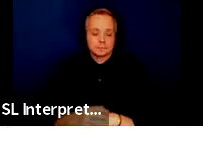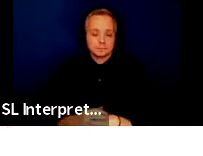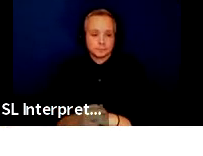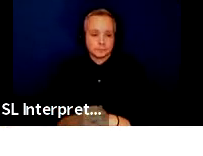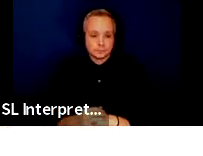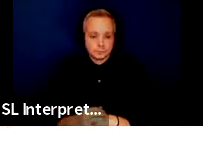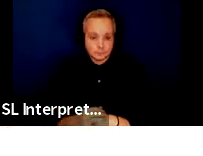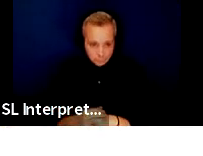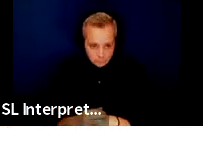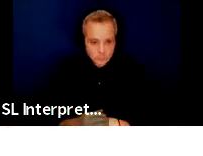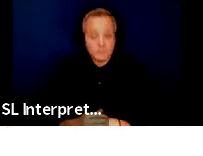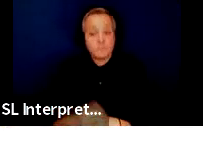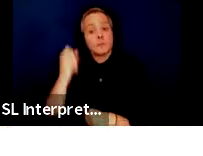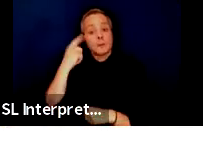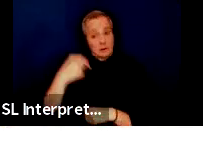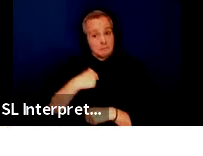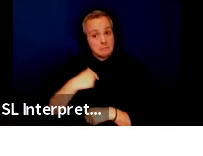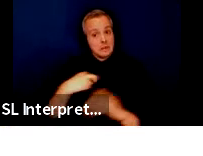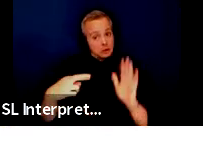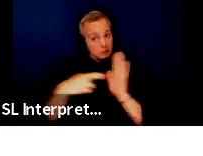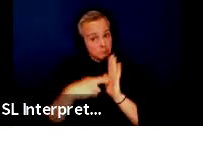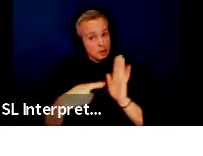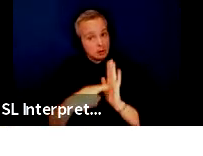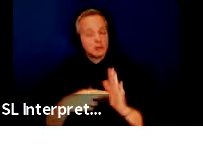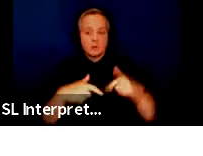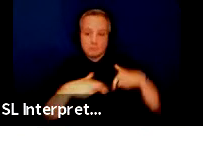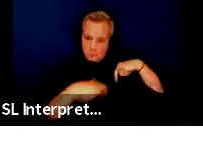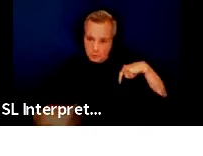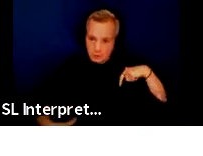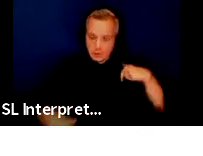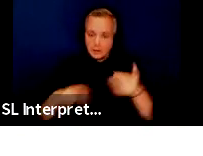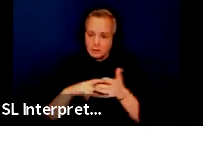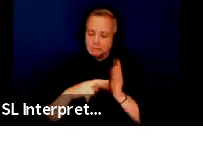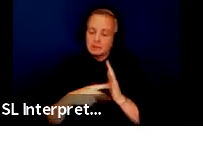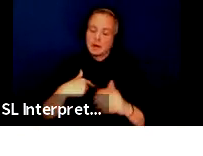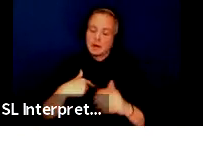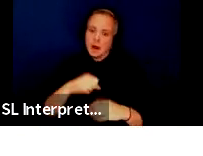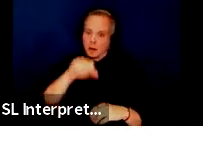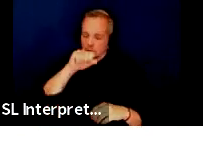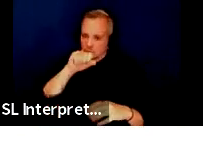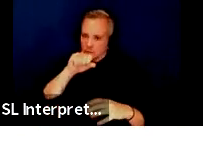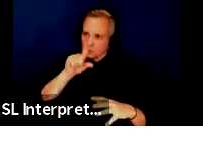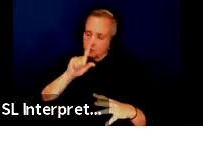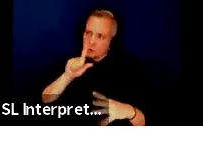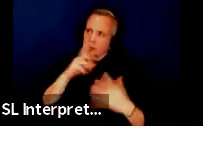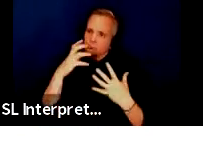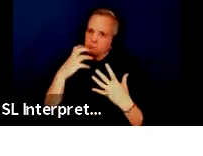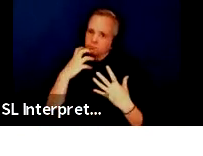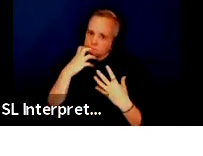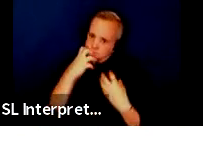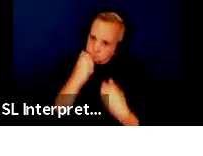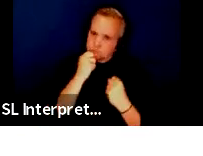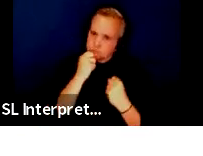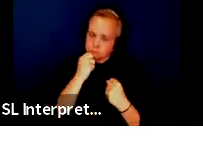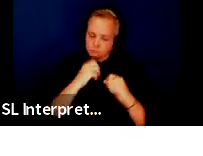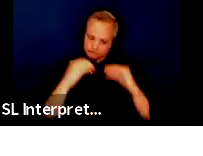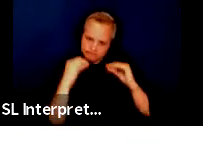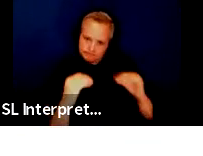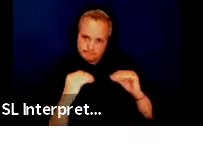AS AN AMBASSADOR, I FEEL VERY STRONGLY THAT EDUCATING CHILDREN AND YOUTH CAN MAKE THE MOST IMPACT FOR THE FUTURE IN THEIR